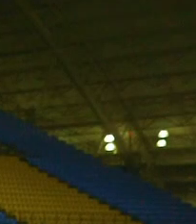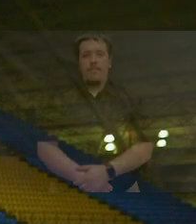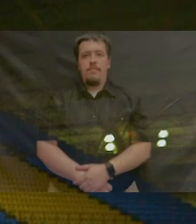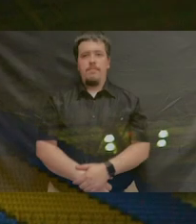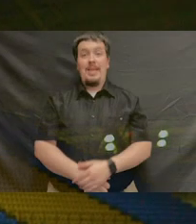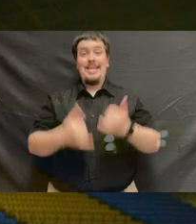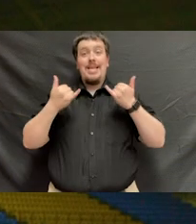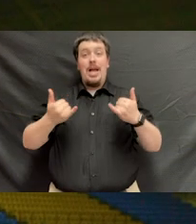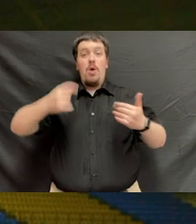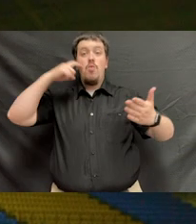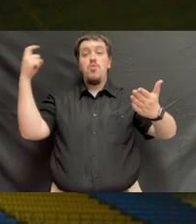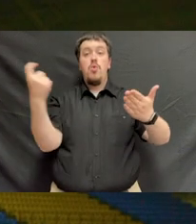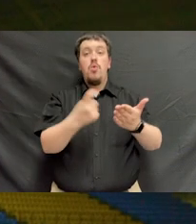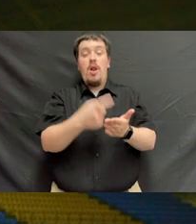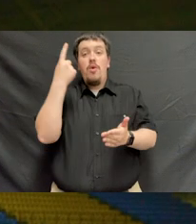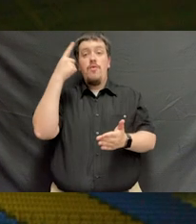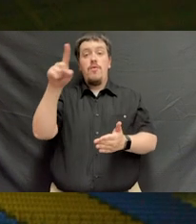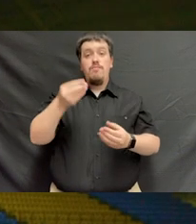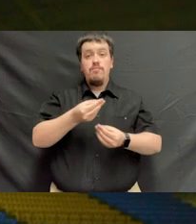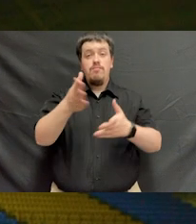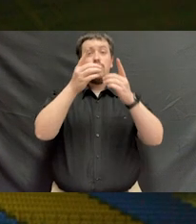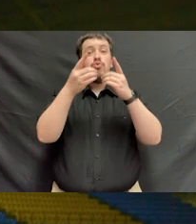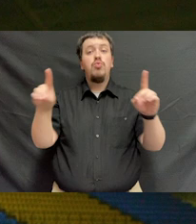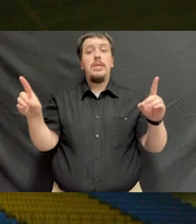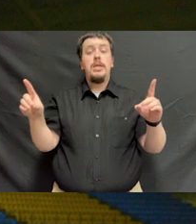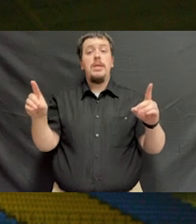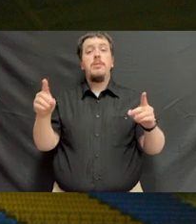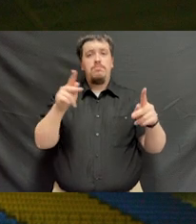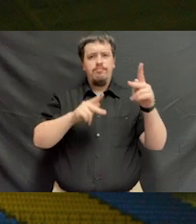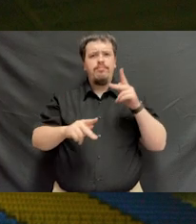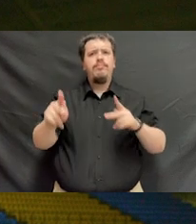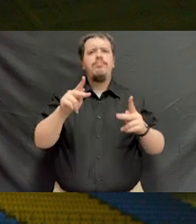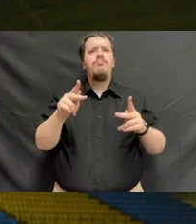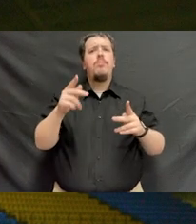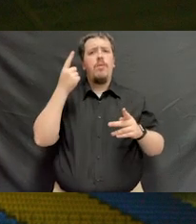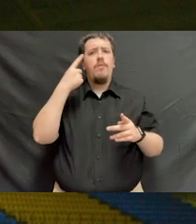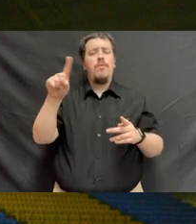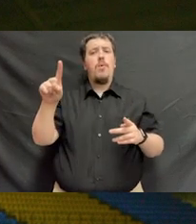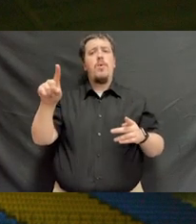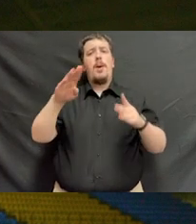At this time, I will recognize for the conferring of the degree the candidates for the baccalaureate degree.